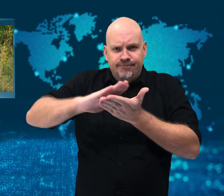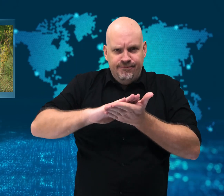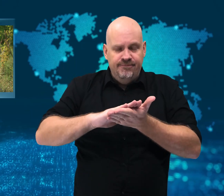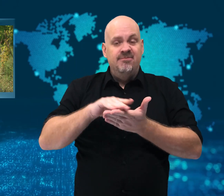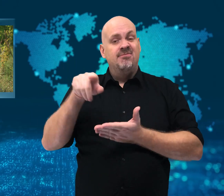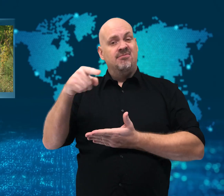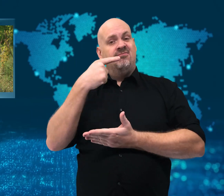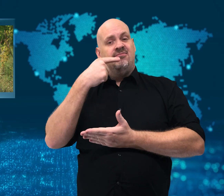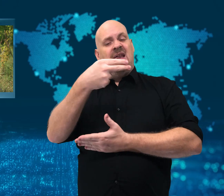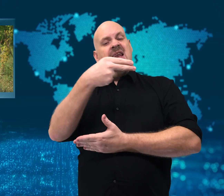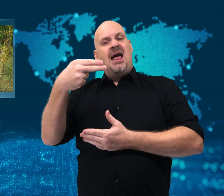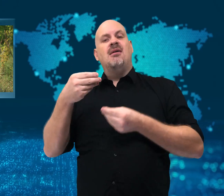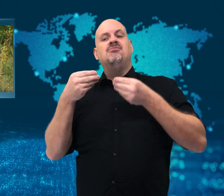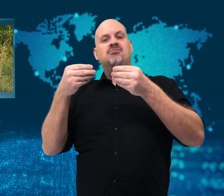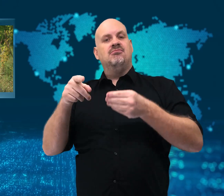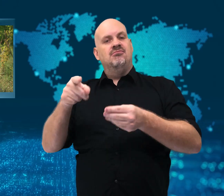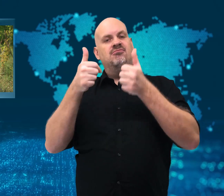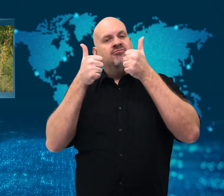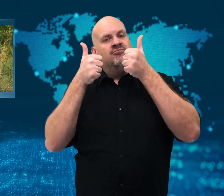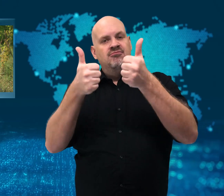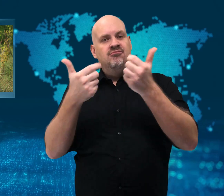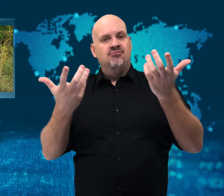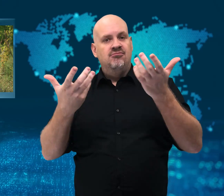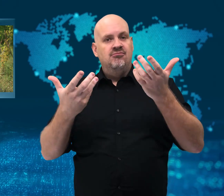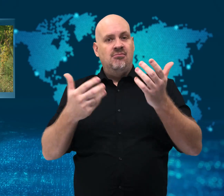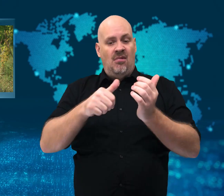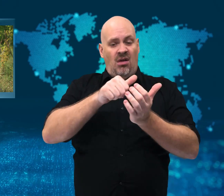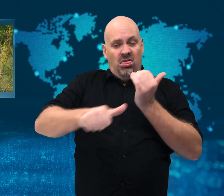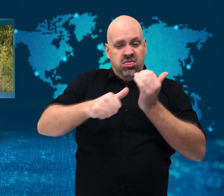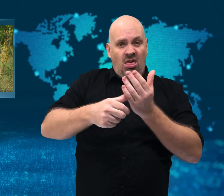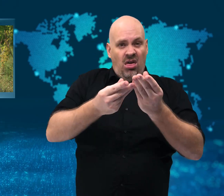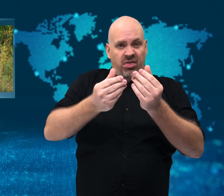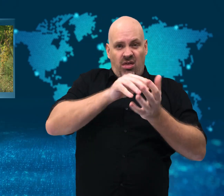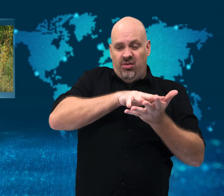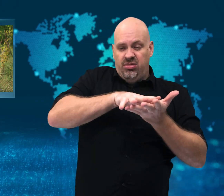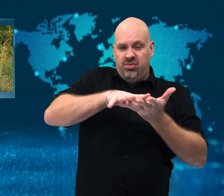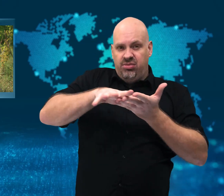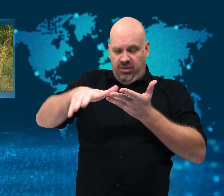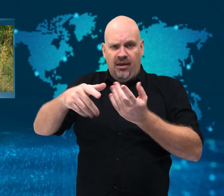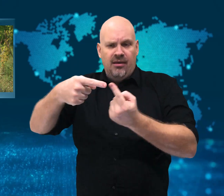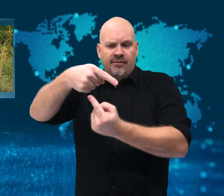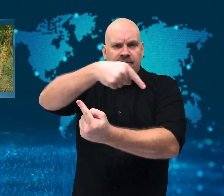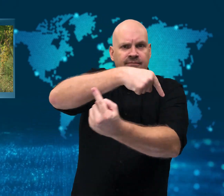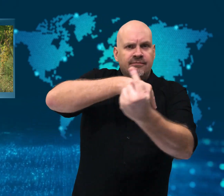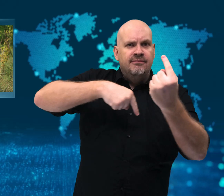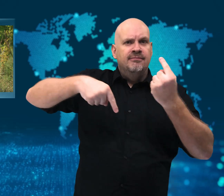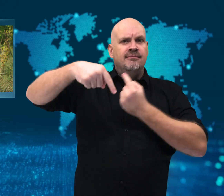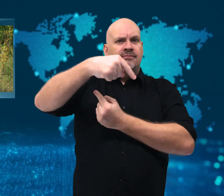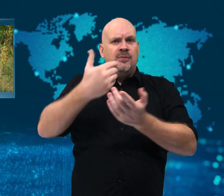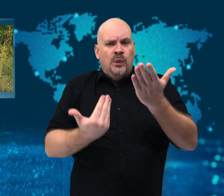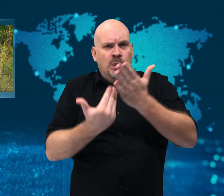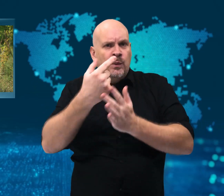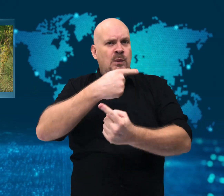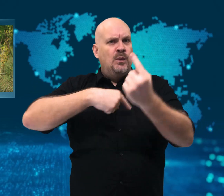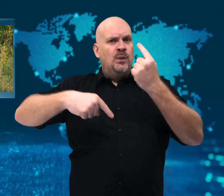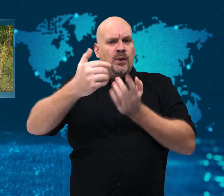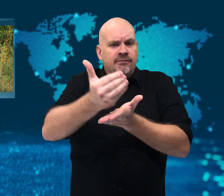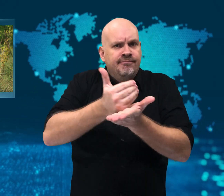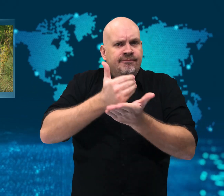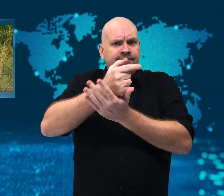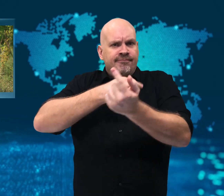calls itself a “resource recovery plant” because it